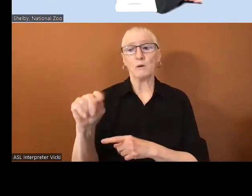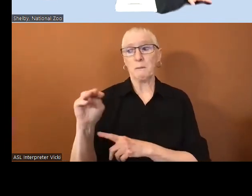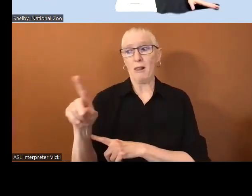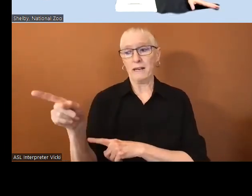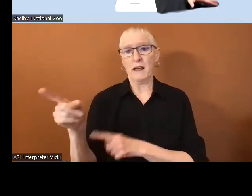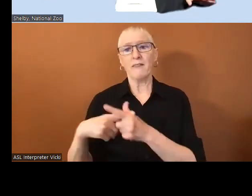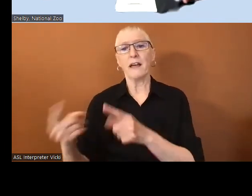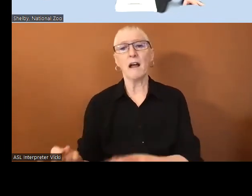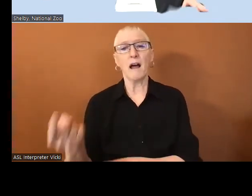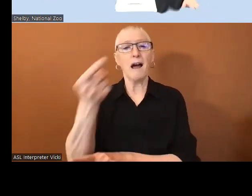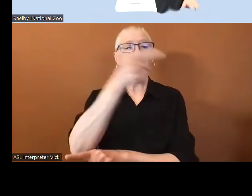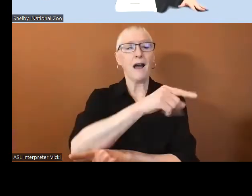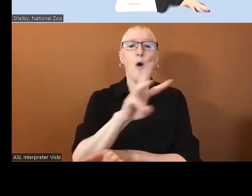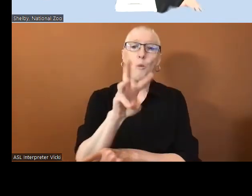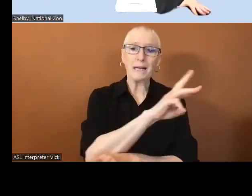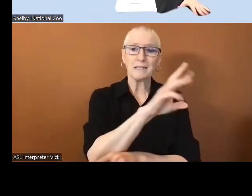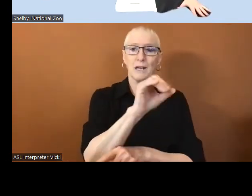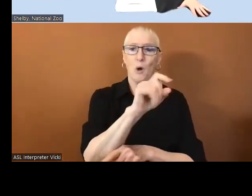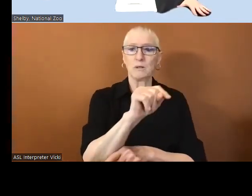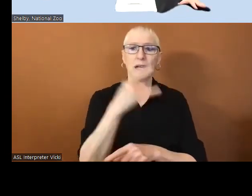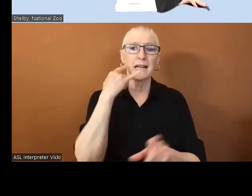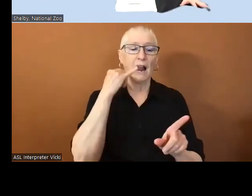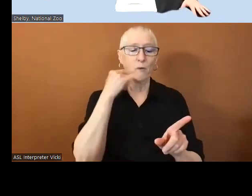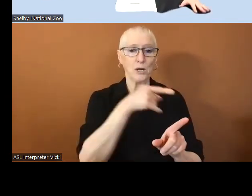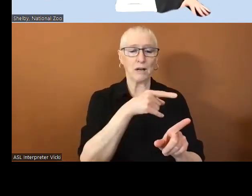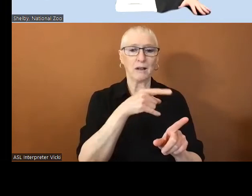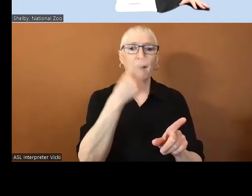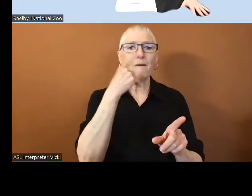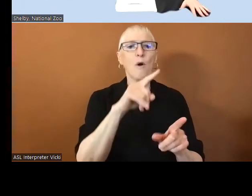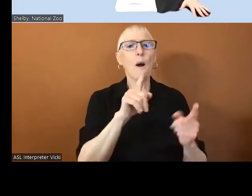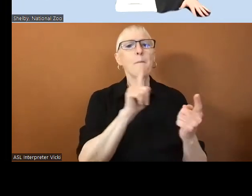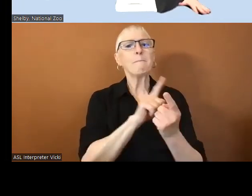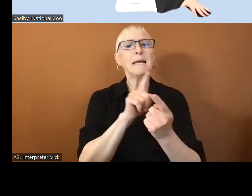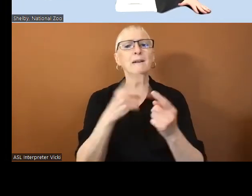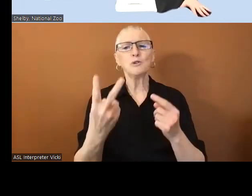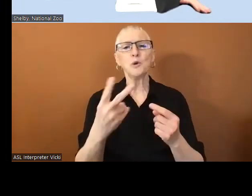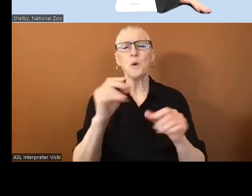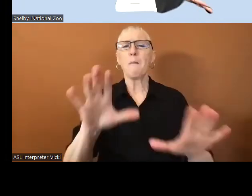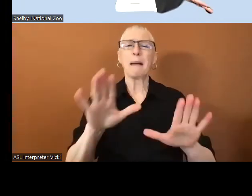the way to the Western coast of California to meet two amazing women who track aquatic species.